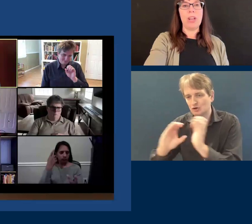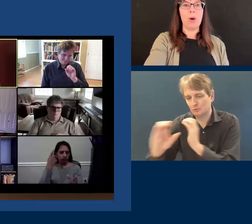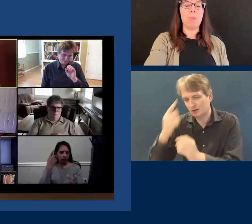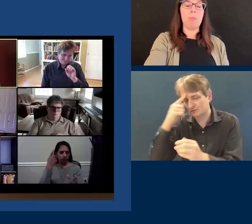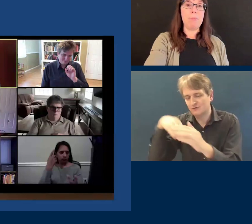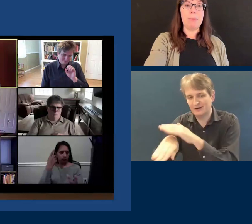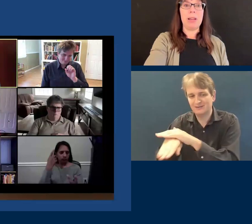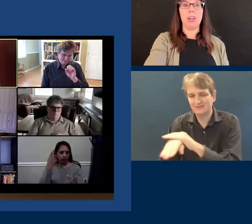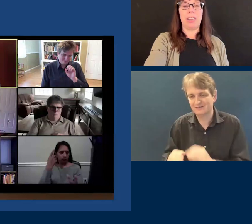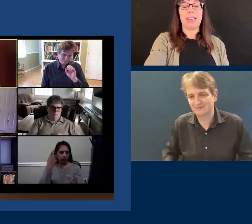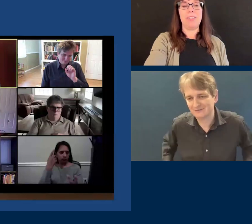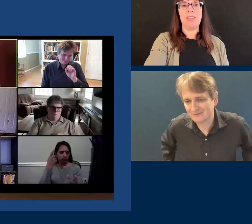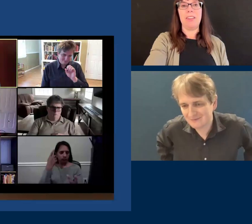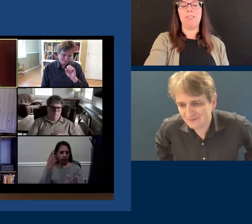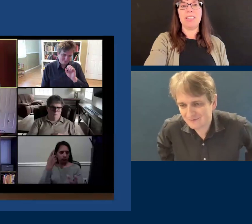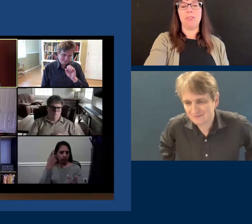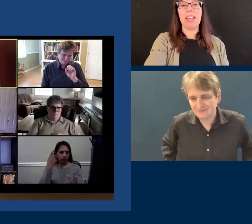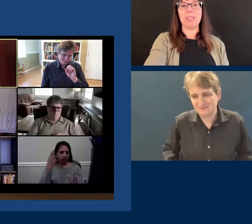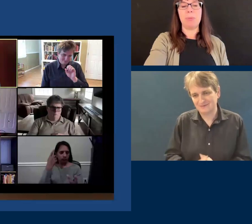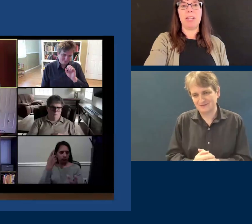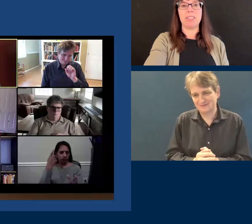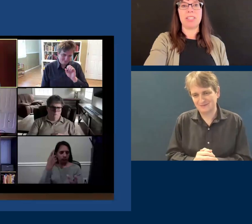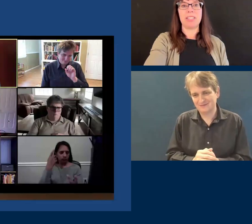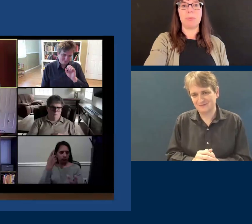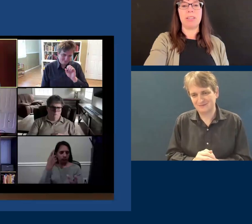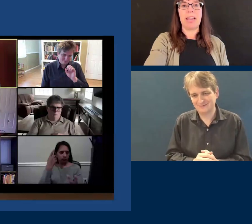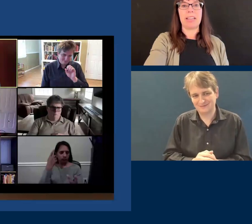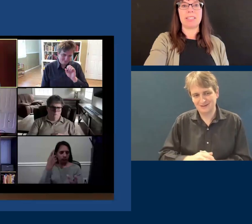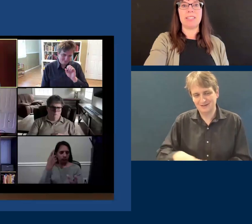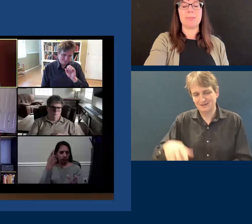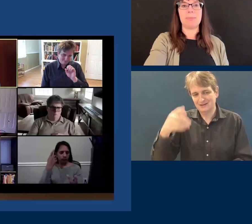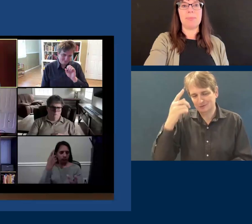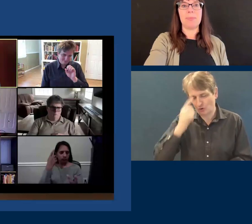You know, might be better even than face to face because of accessibility access.